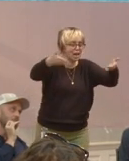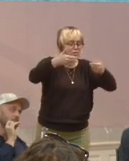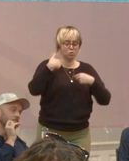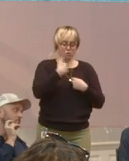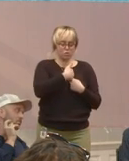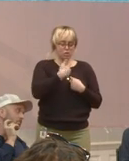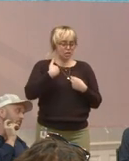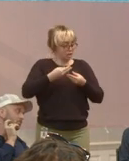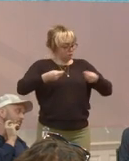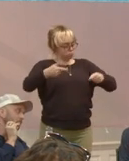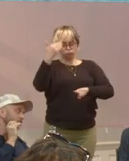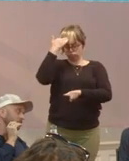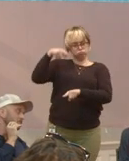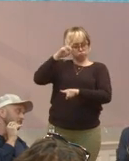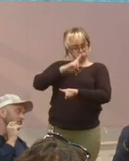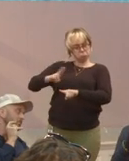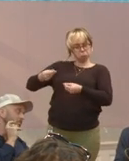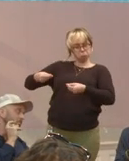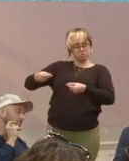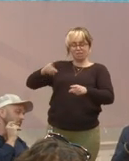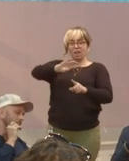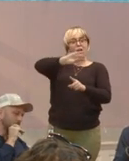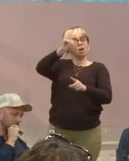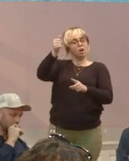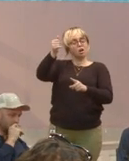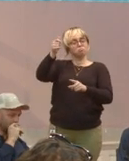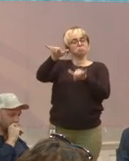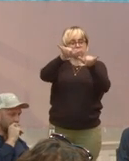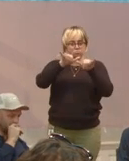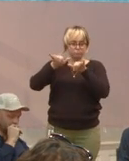these new land acknowledgments that is another construct. And,